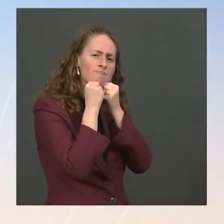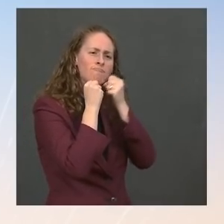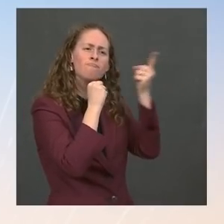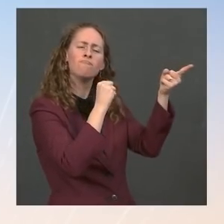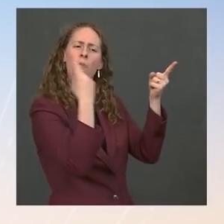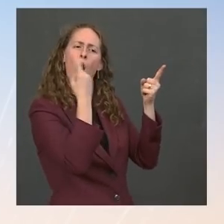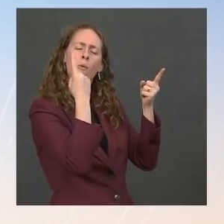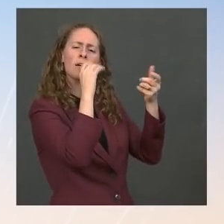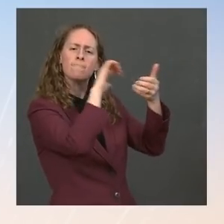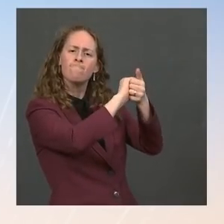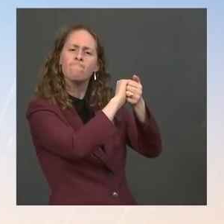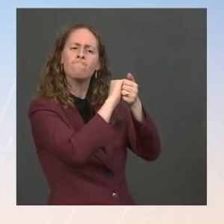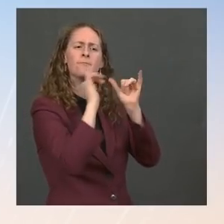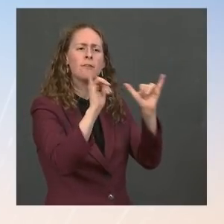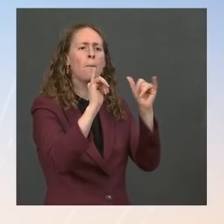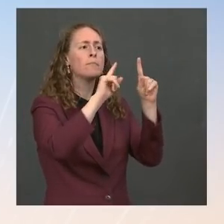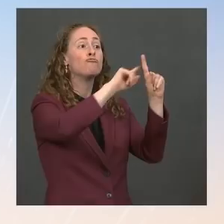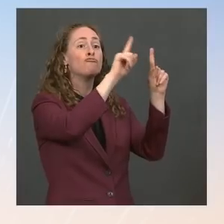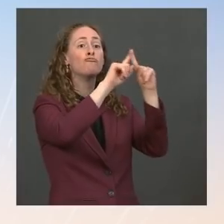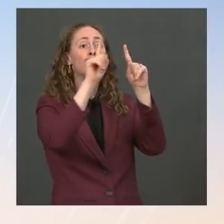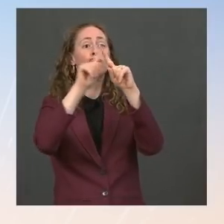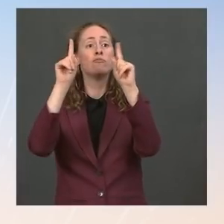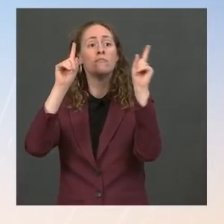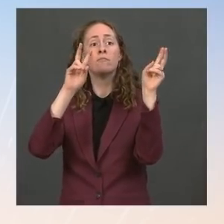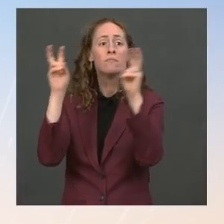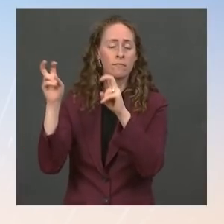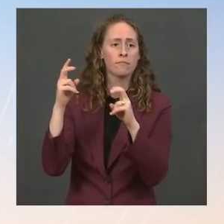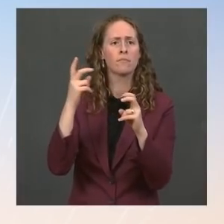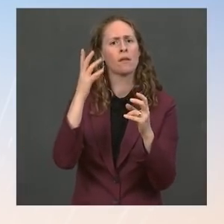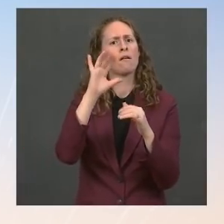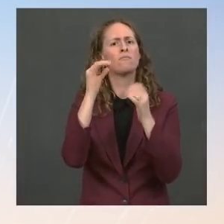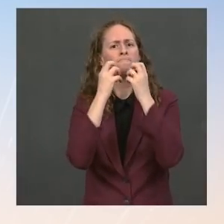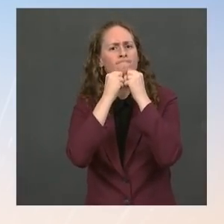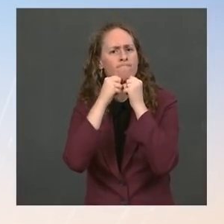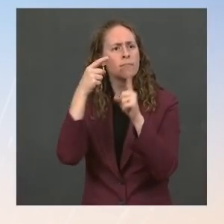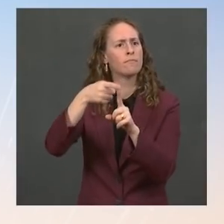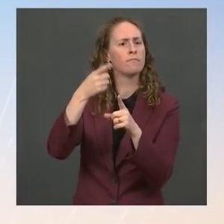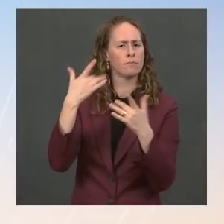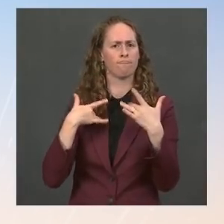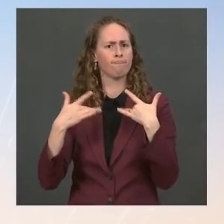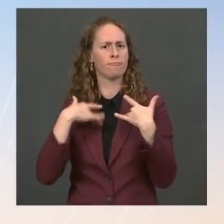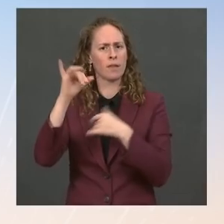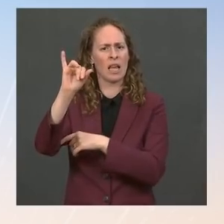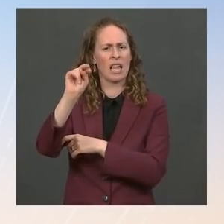including security in the Indo-Pacific -- that that will be the broad focus of the call. The Press: And one more.